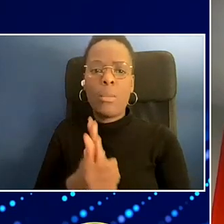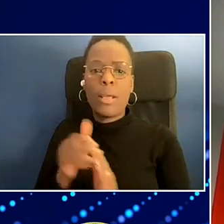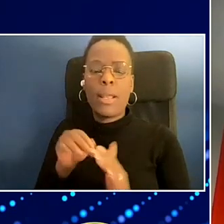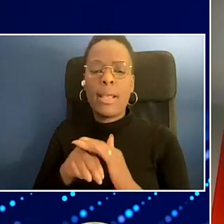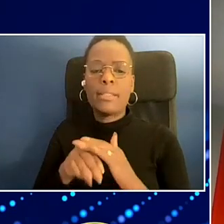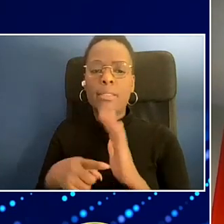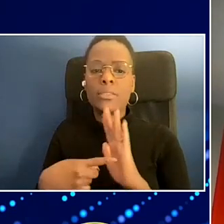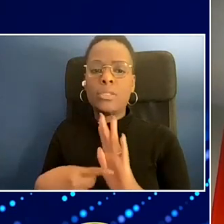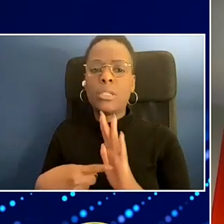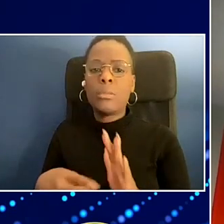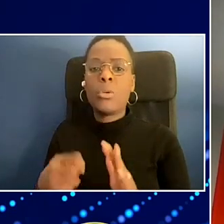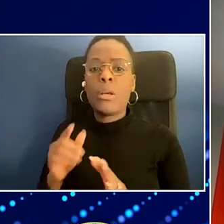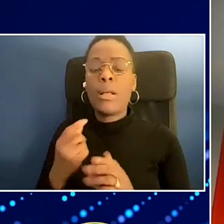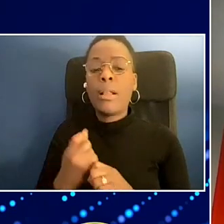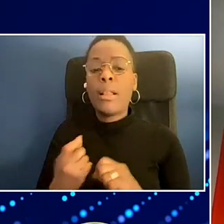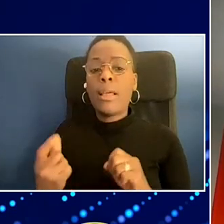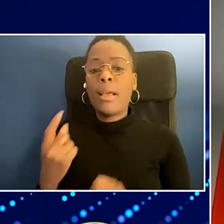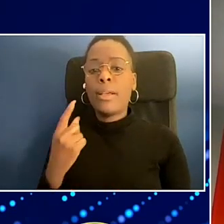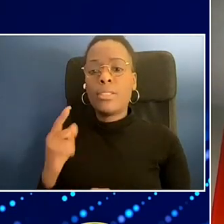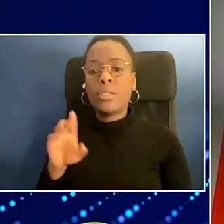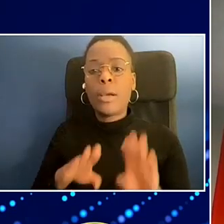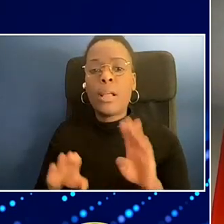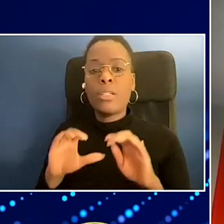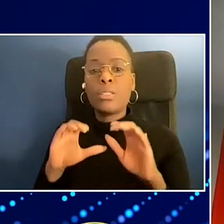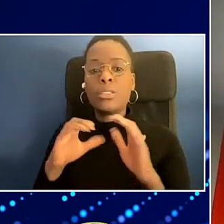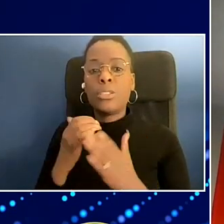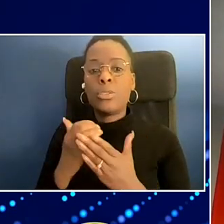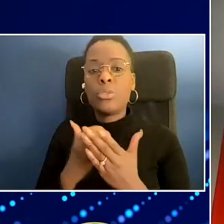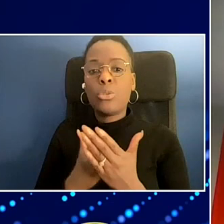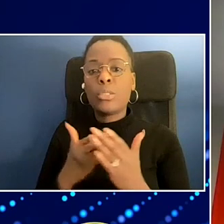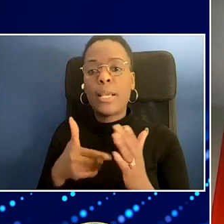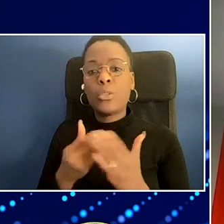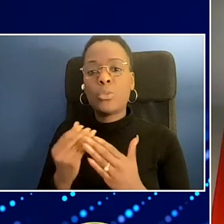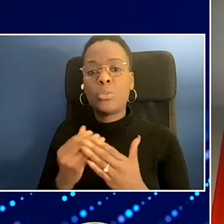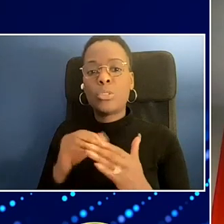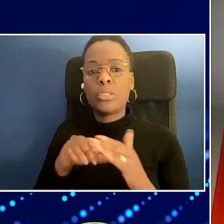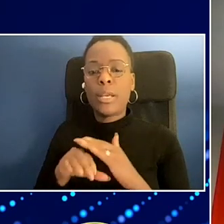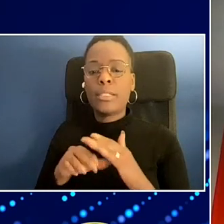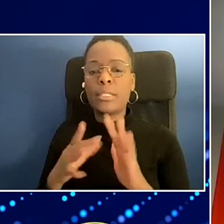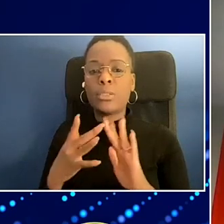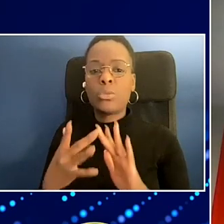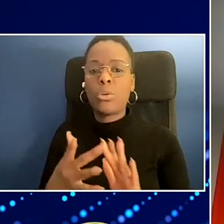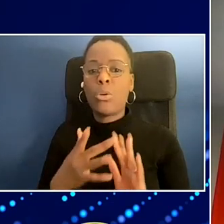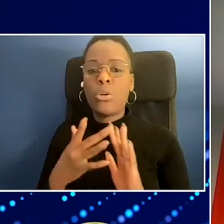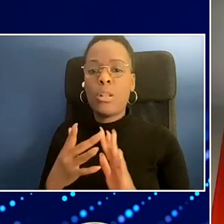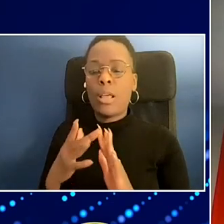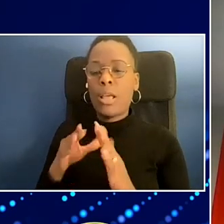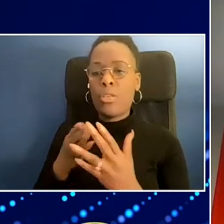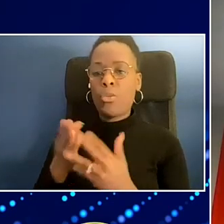online lab directly from its website. It required that I have a credit card to pay the $60, but I did not have a credit